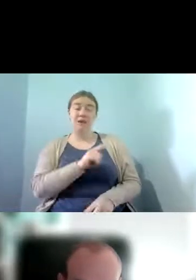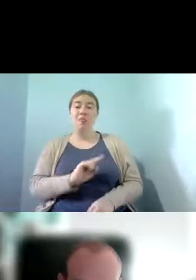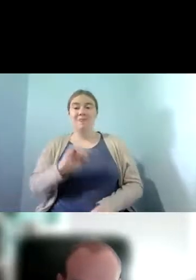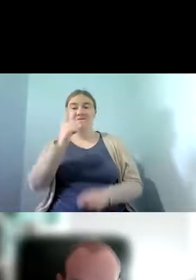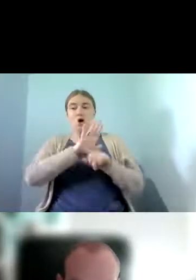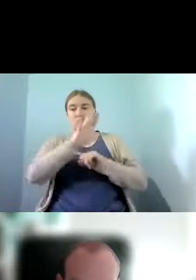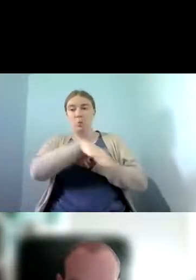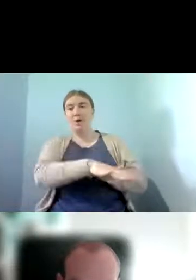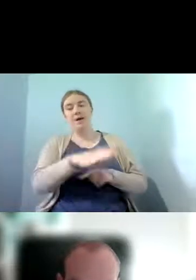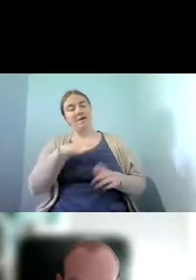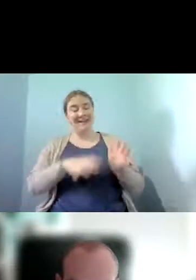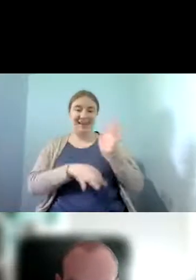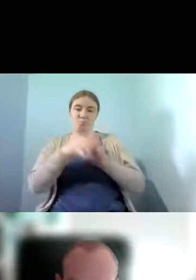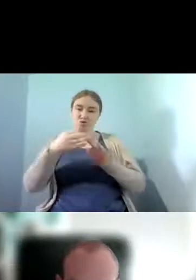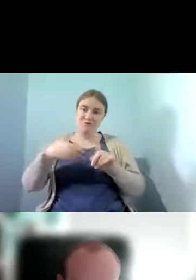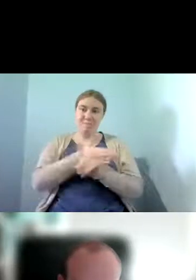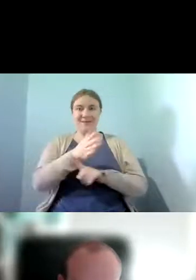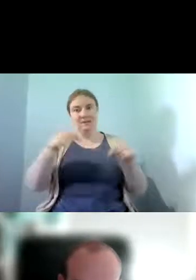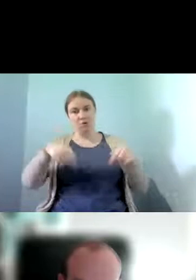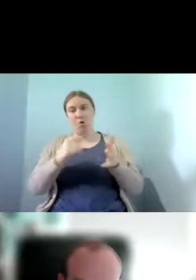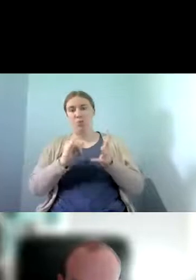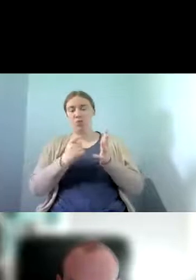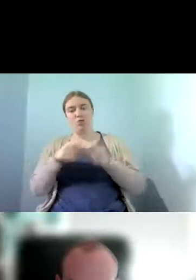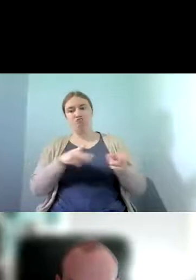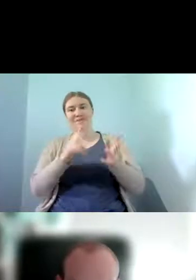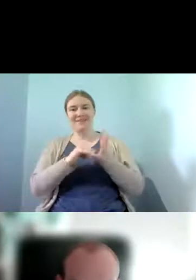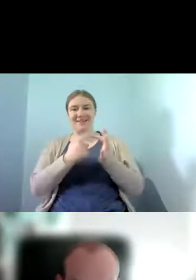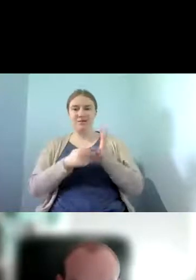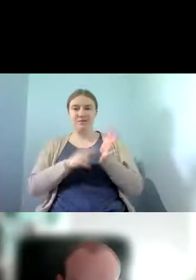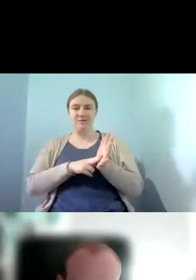improved fish passage on the river severn and i'm able to explain the key design features